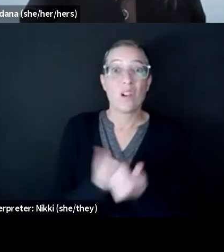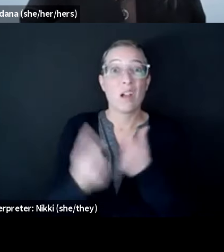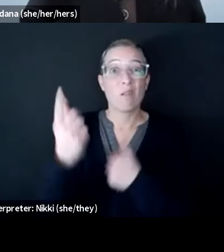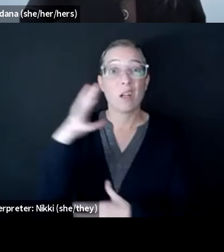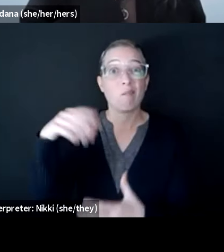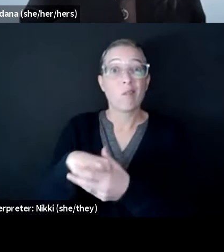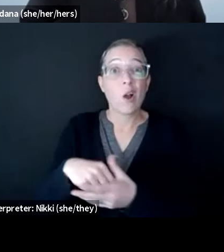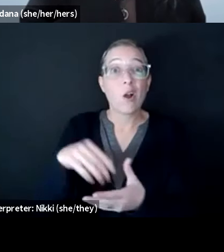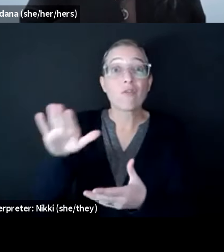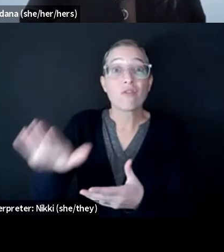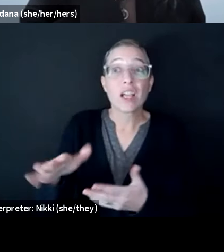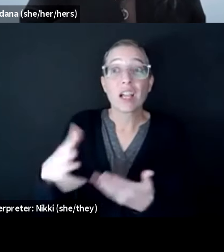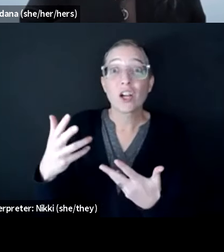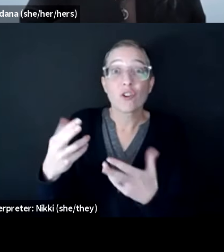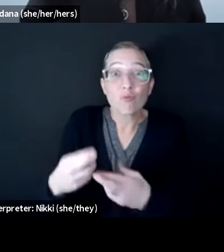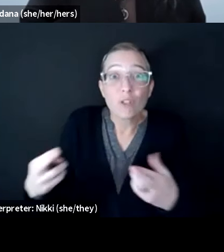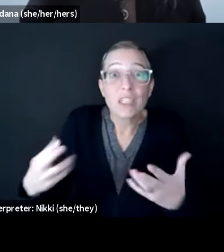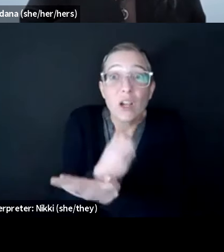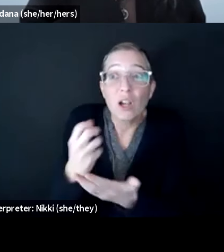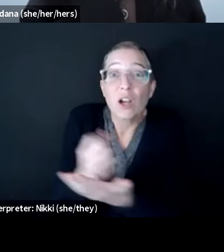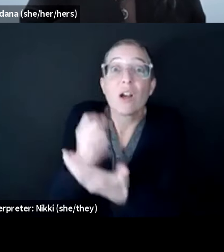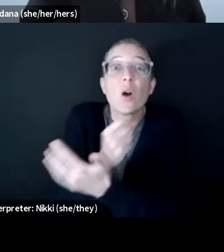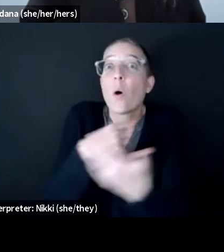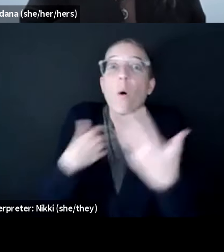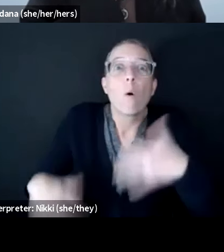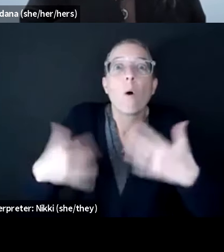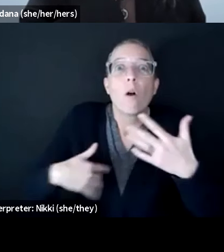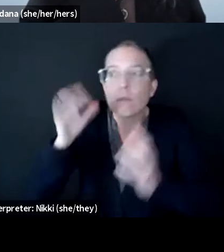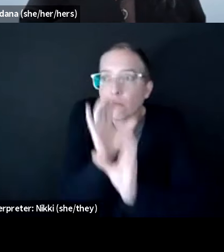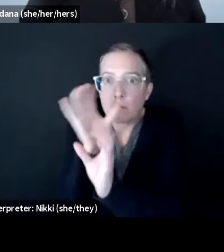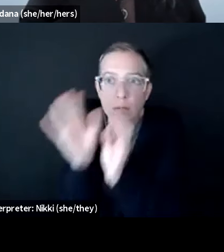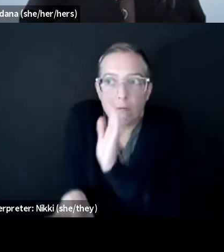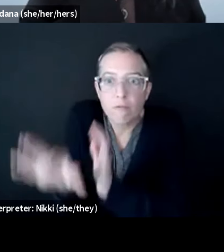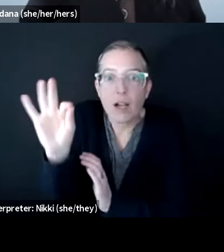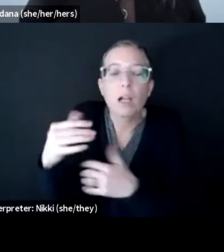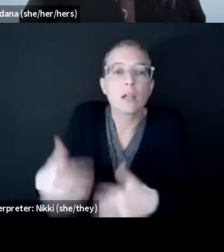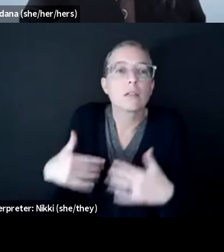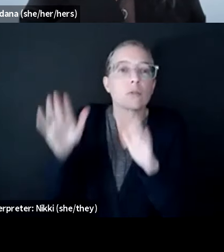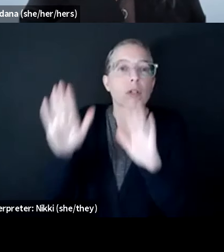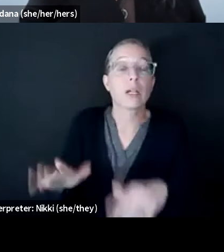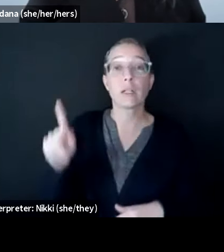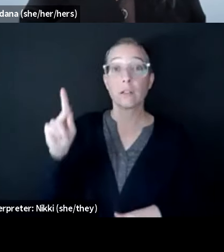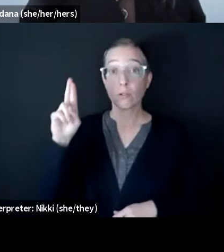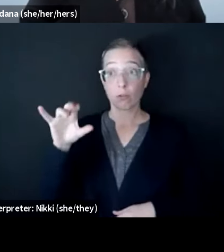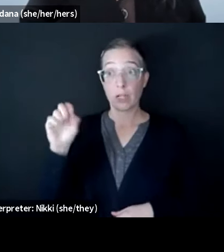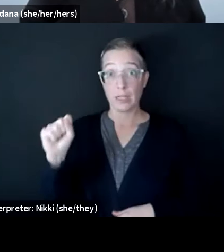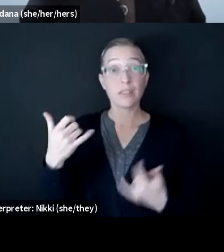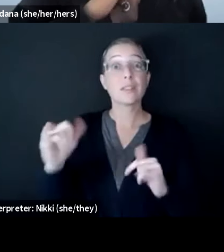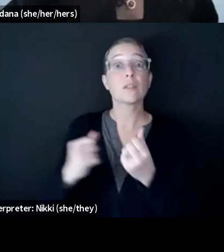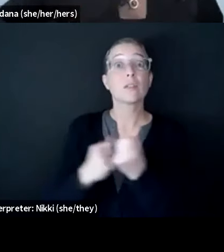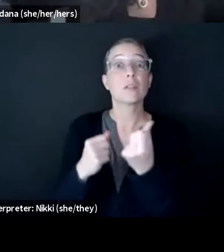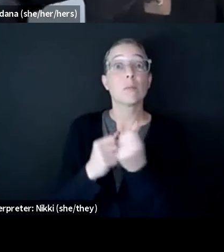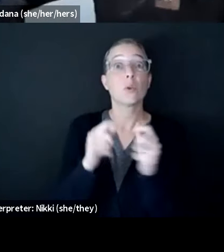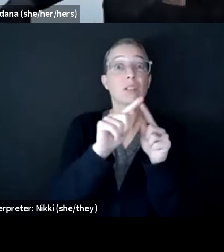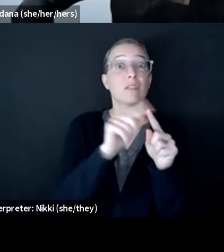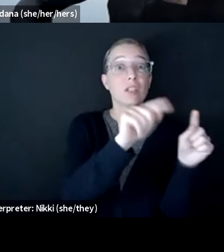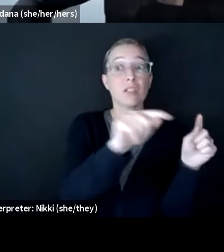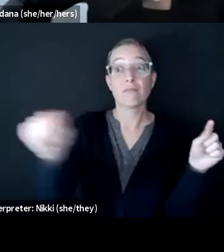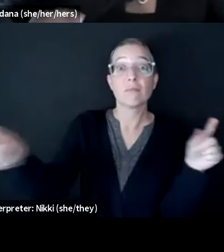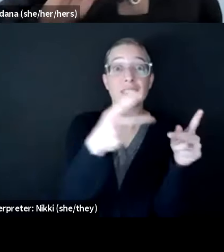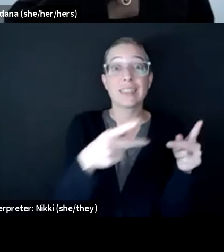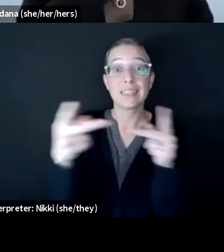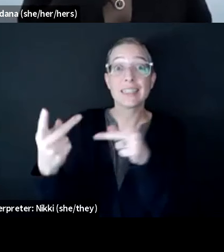Melissa Dattalo: And since Chris was one of a QA coaches and continues to support sites in assessing their readiness i'm gonna let her take this question.